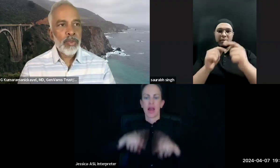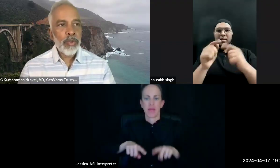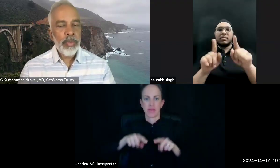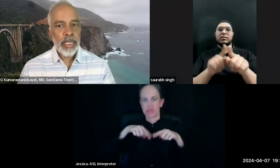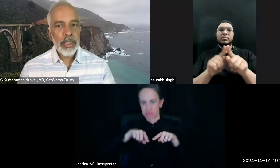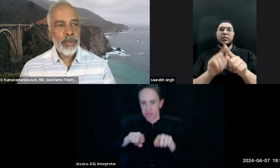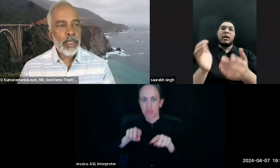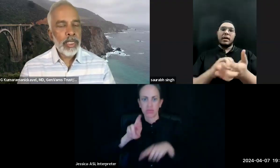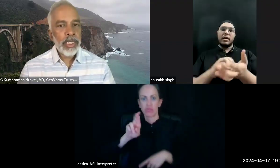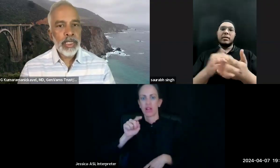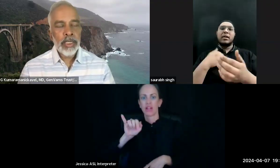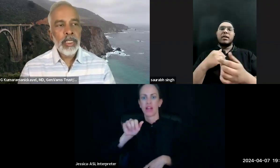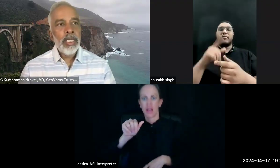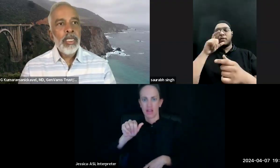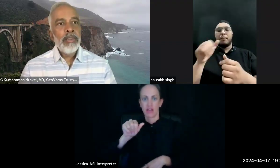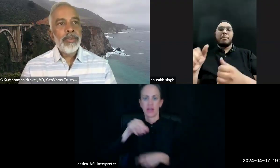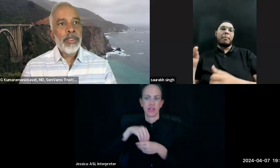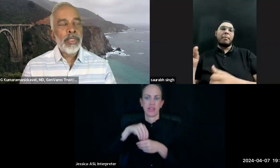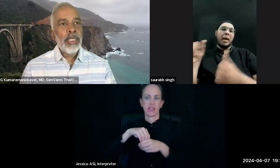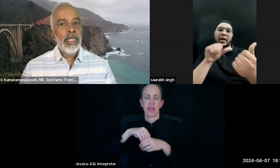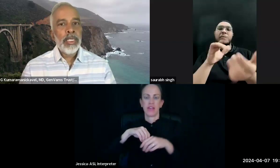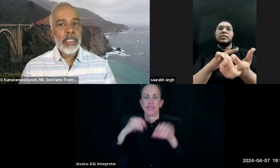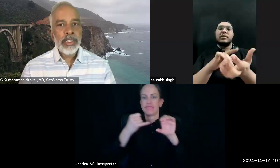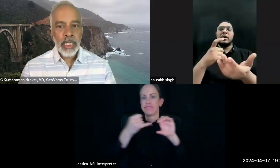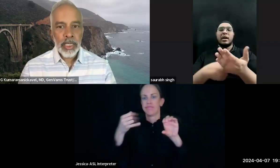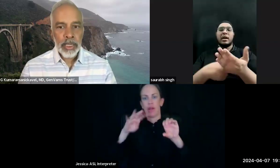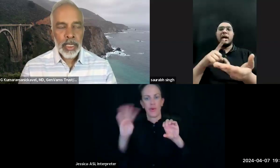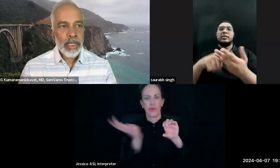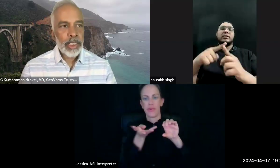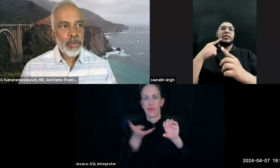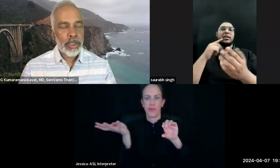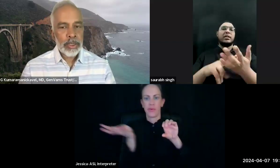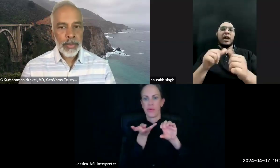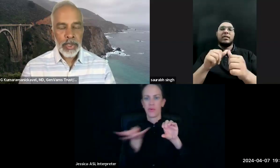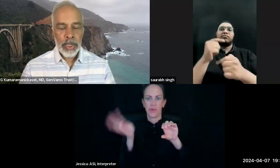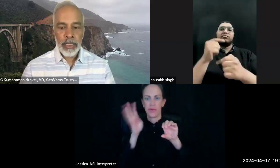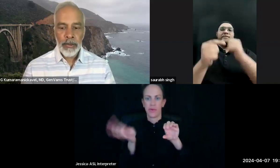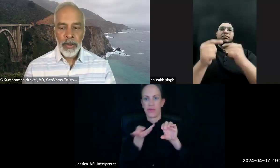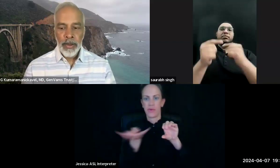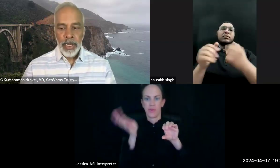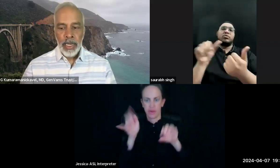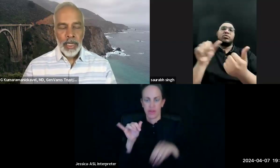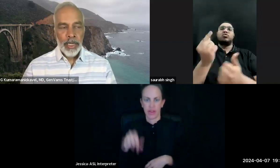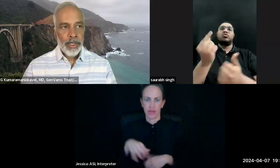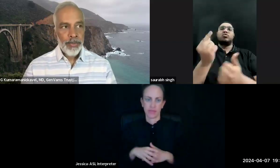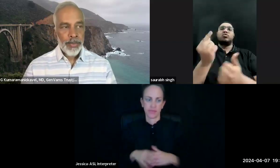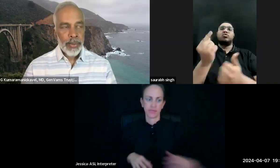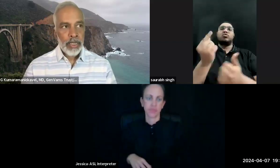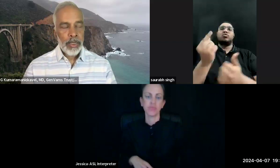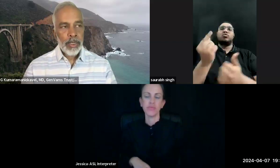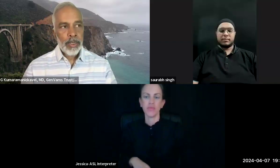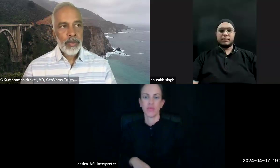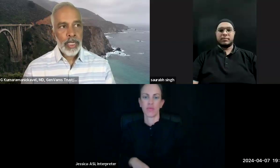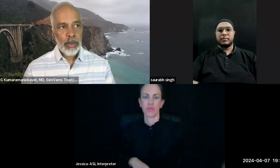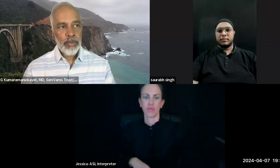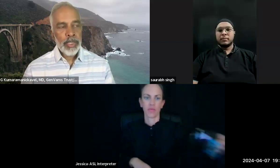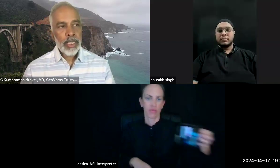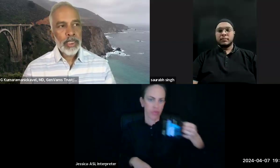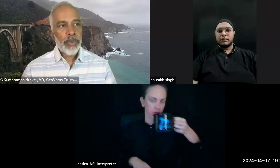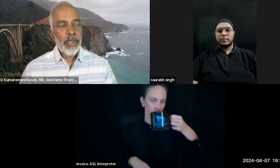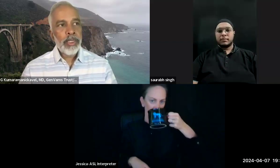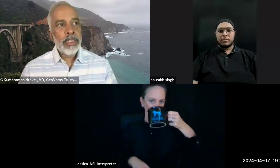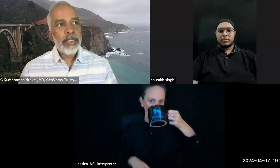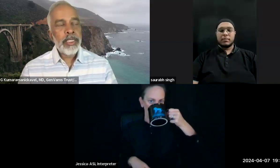thrown back into the retina for recycling and reuse. Okay why am I bringing this point is